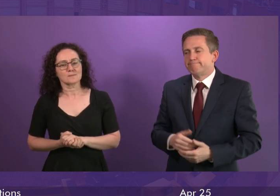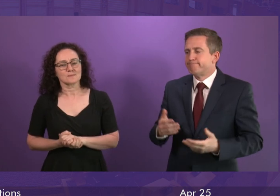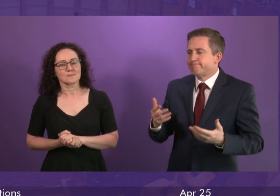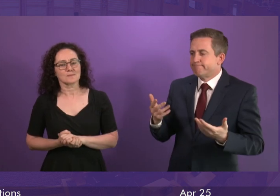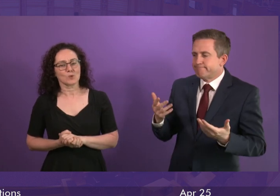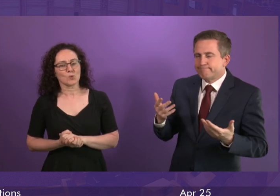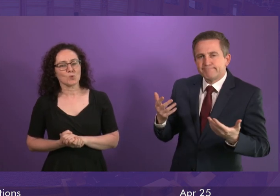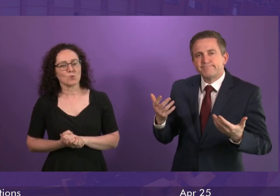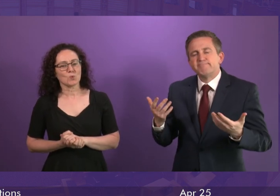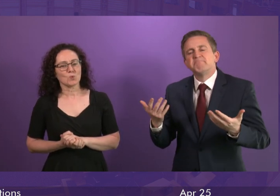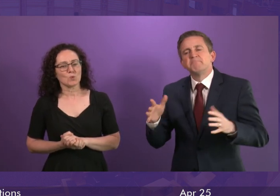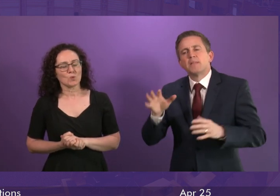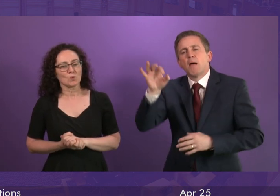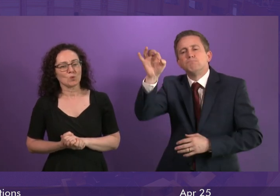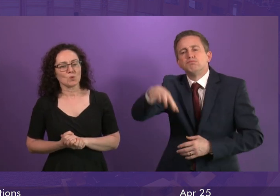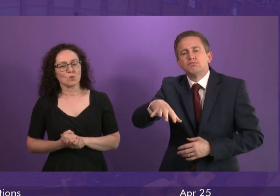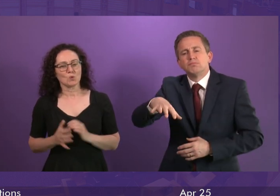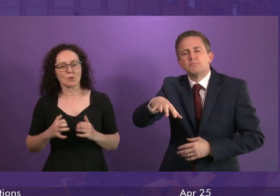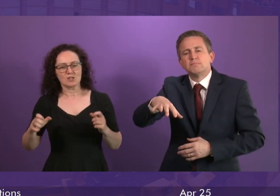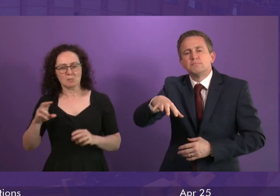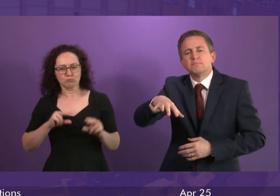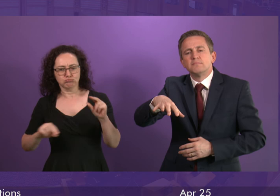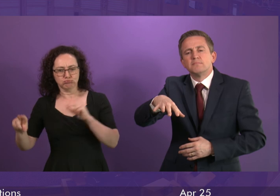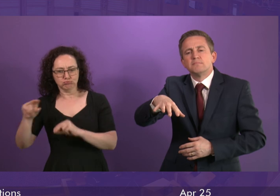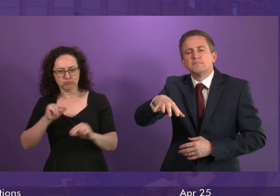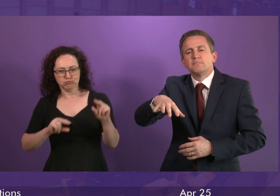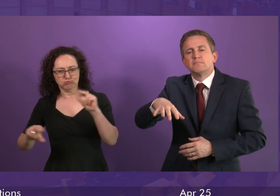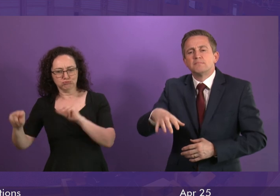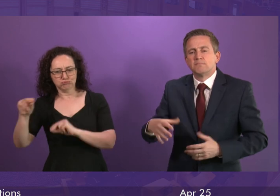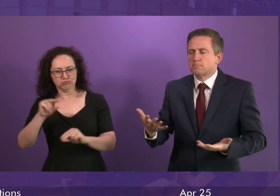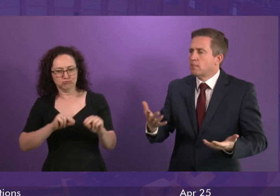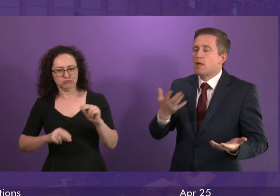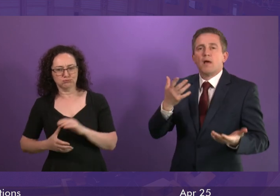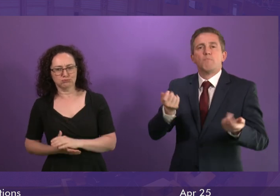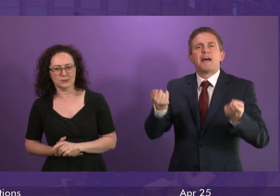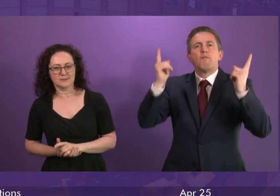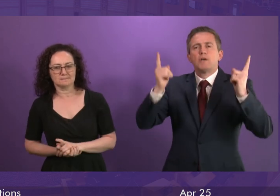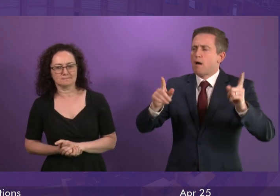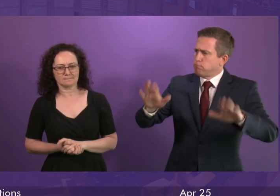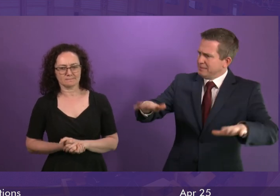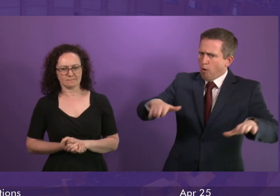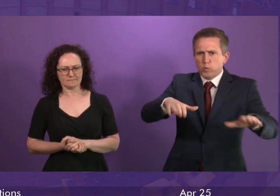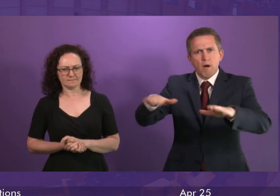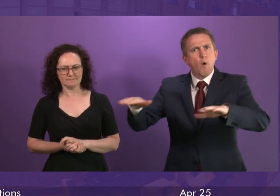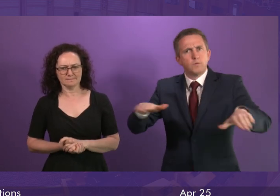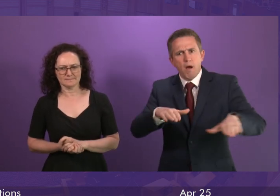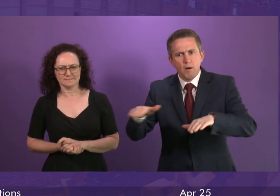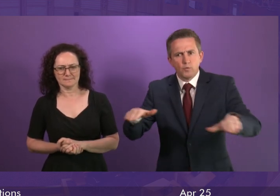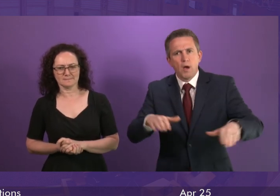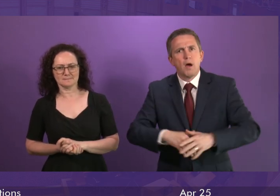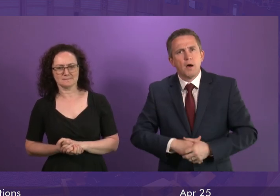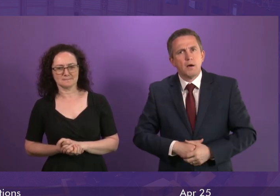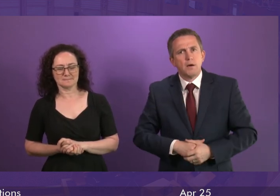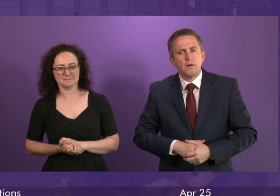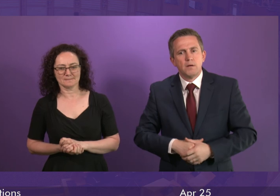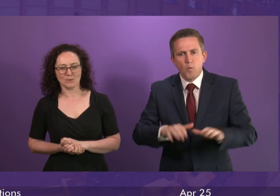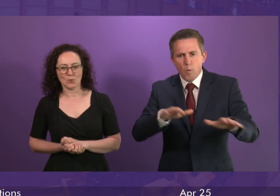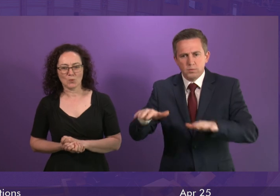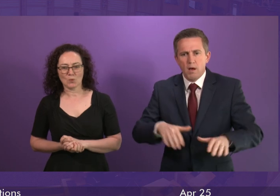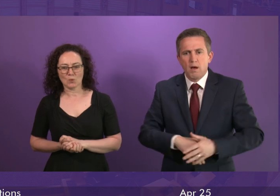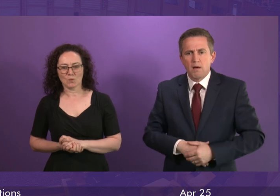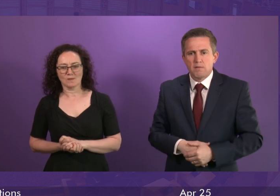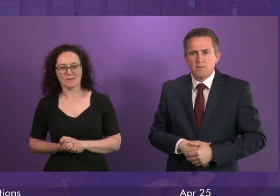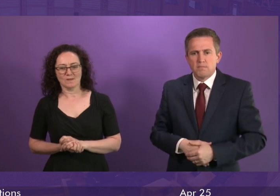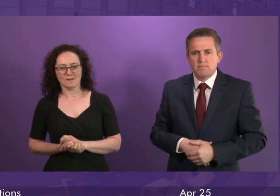The Presiding Officer: Order, please. Let us listen to the question.